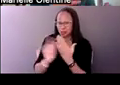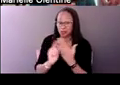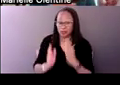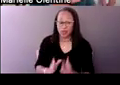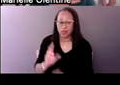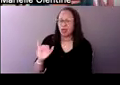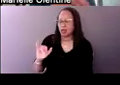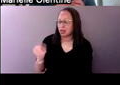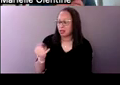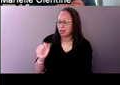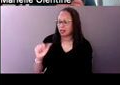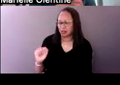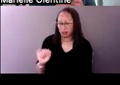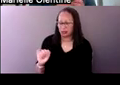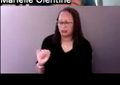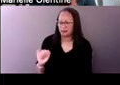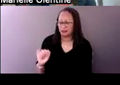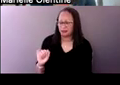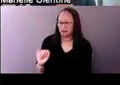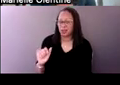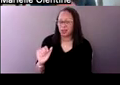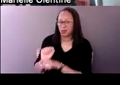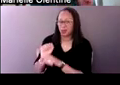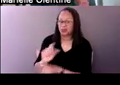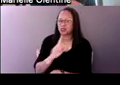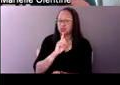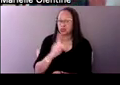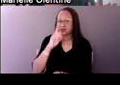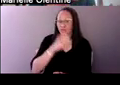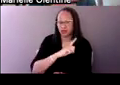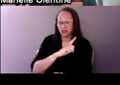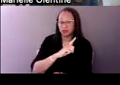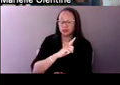Yeah. I would say most of the success of our festival run had to do with